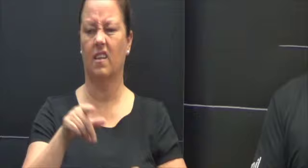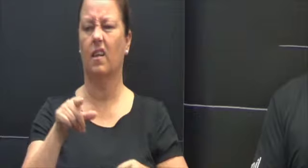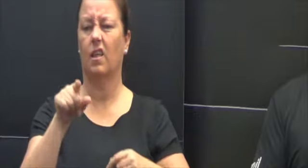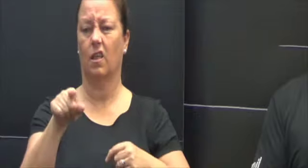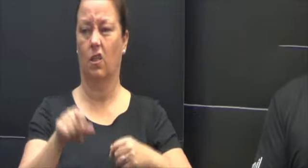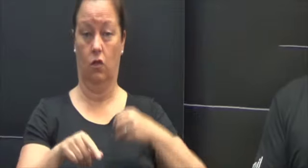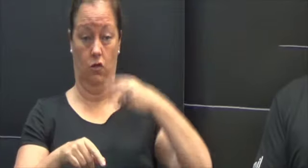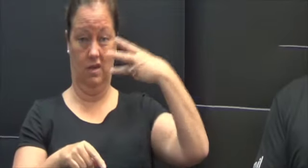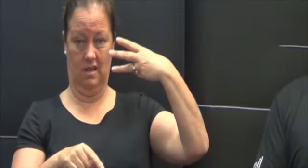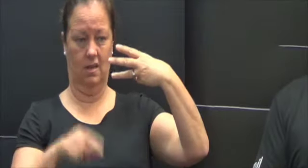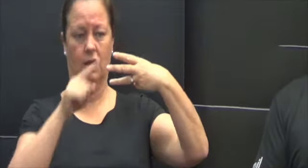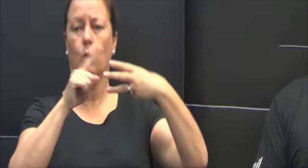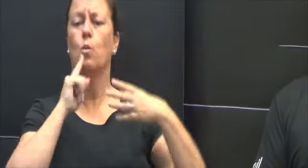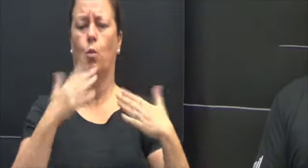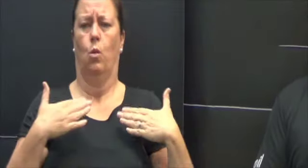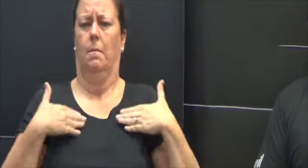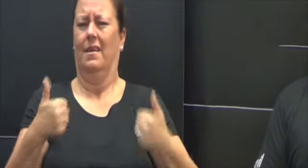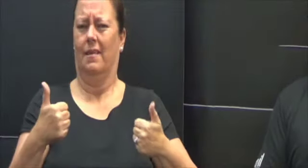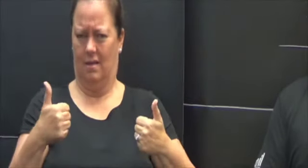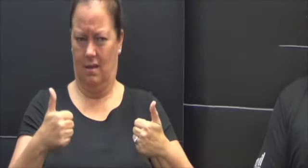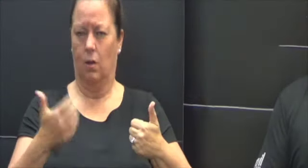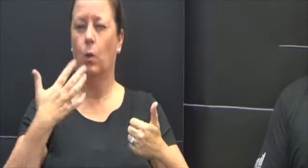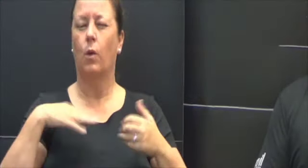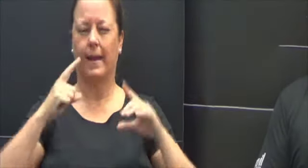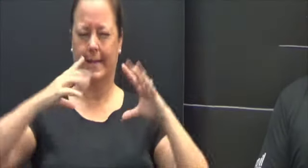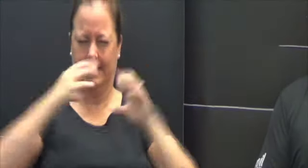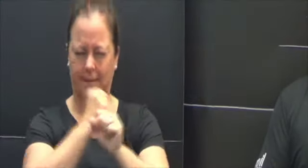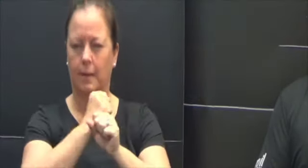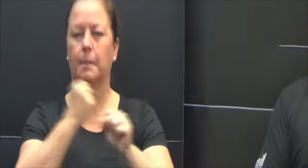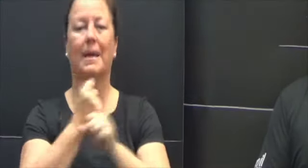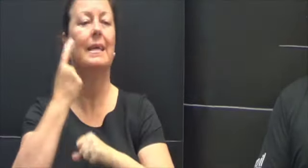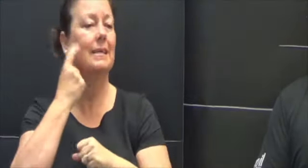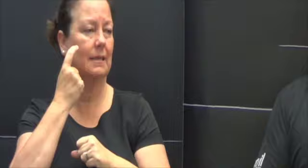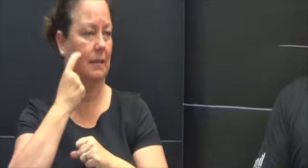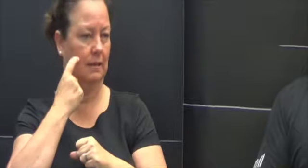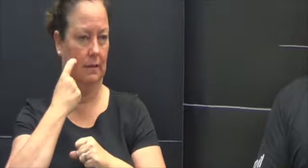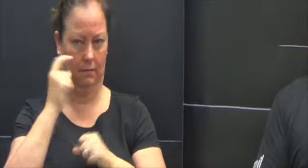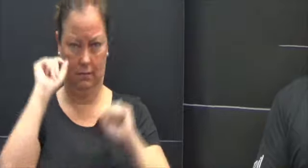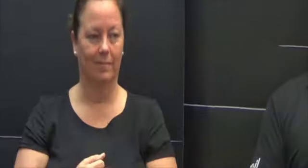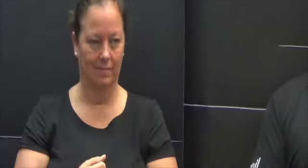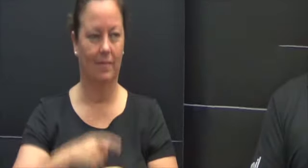Adrienne: We want to simplify 'wellbeing'. We have Emotional Wellbeing and basically